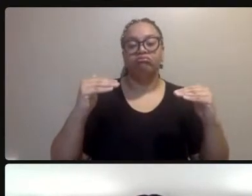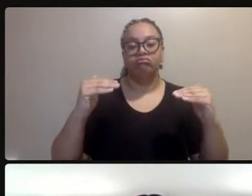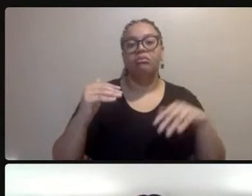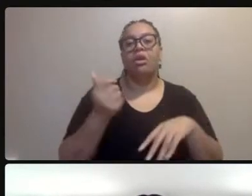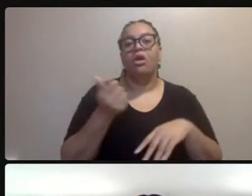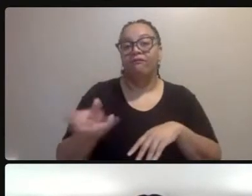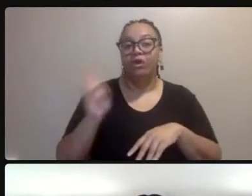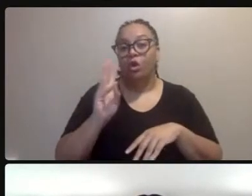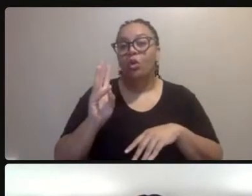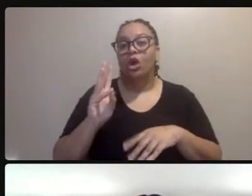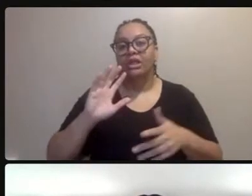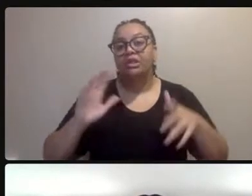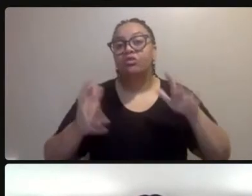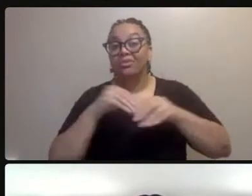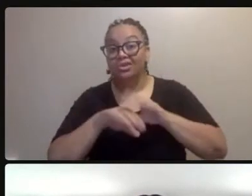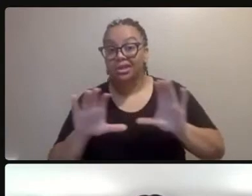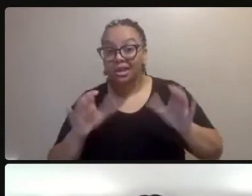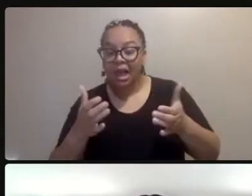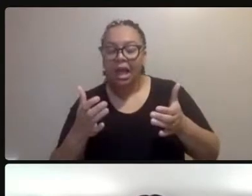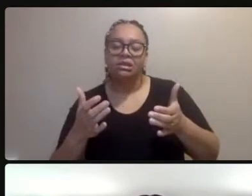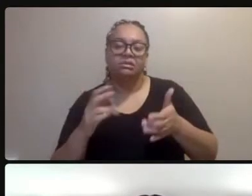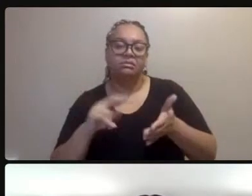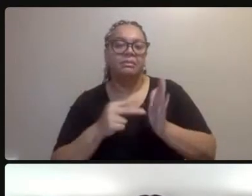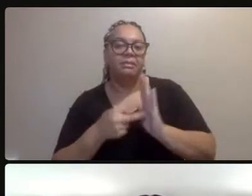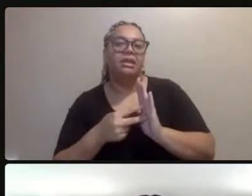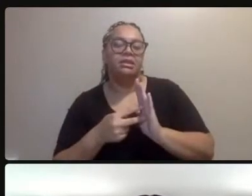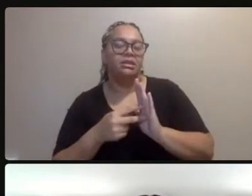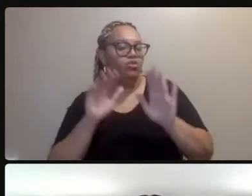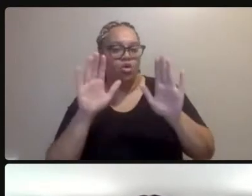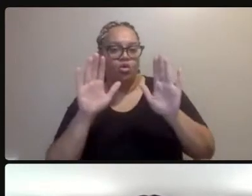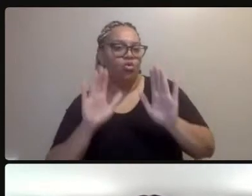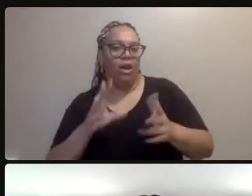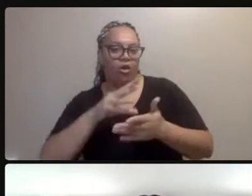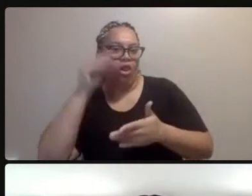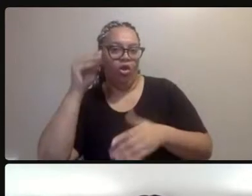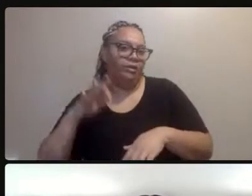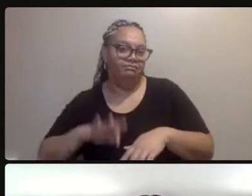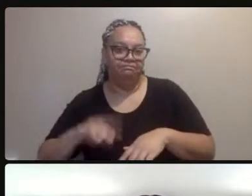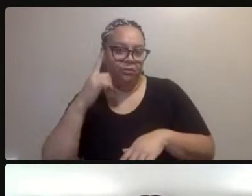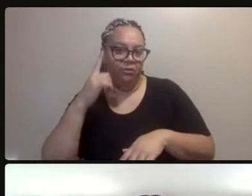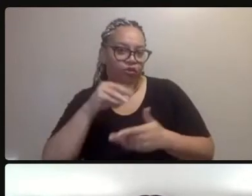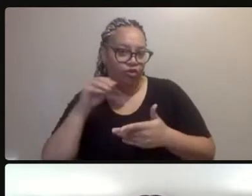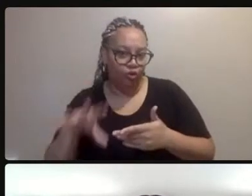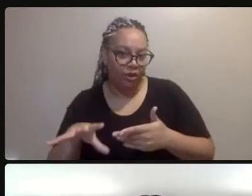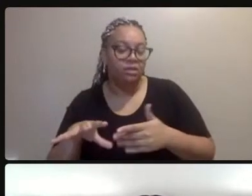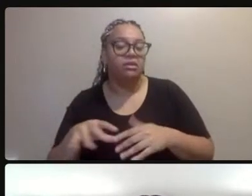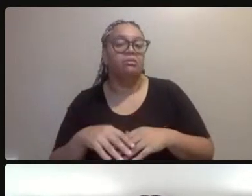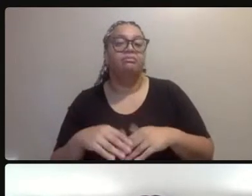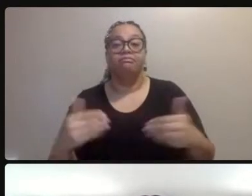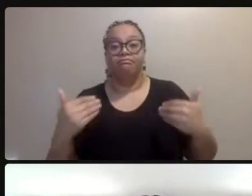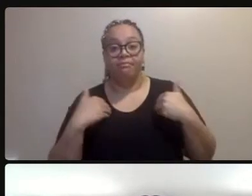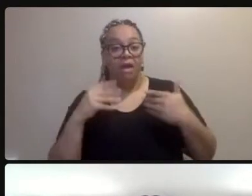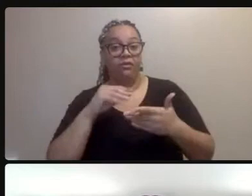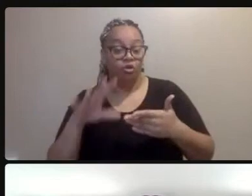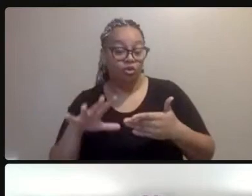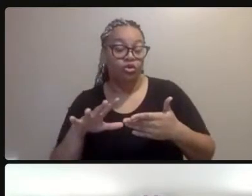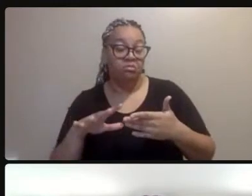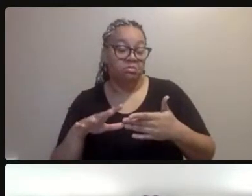LEARNING GAINS BY STUDENTS. FEWER DISRUPTIONS EQUALS MORE